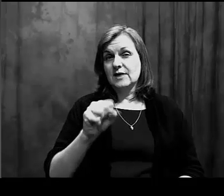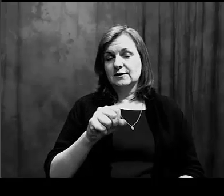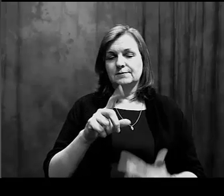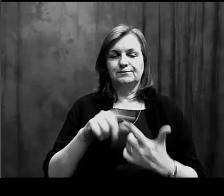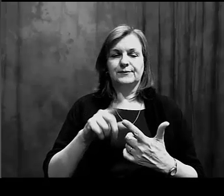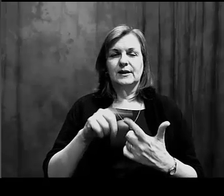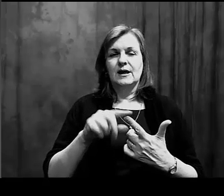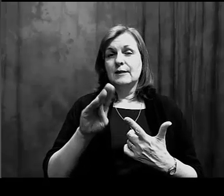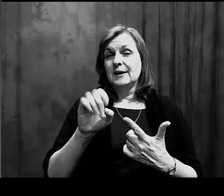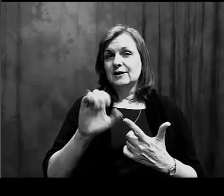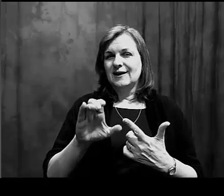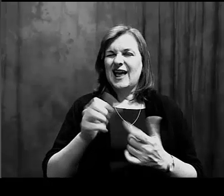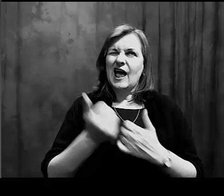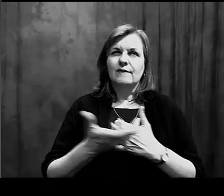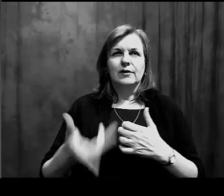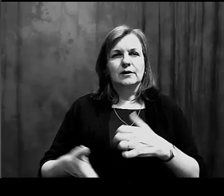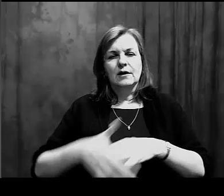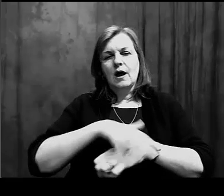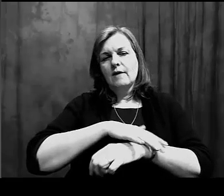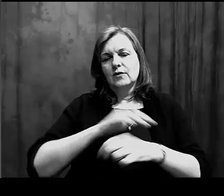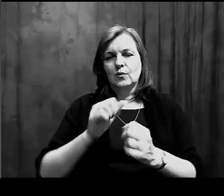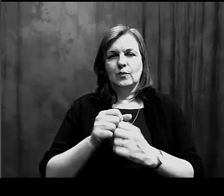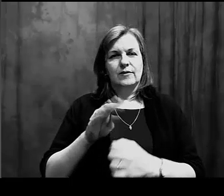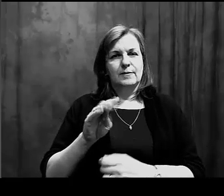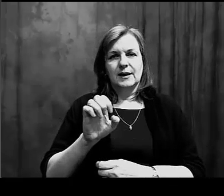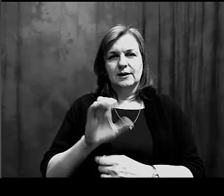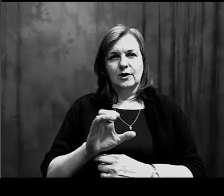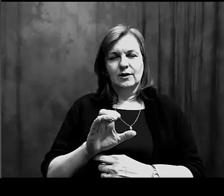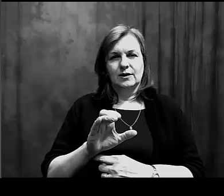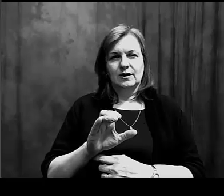everything around as today is coated in bacteria